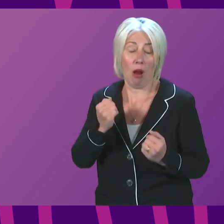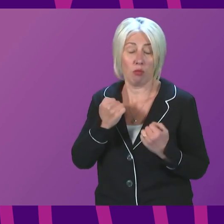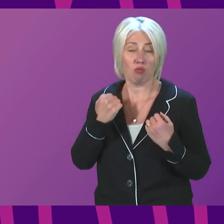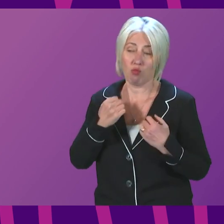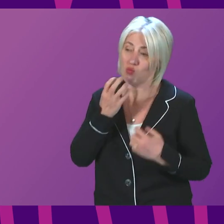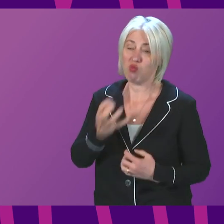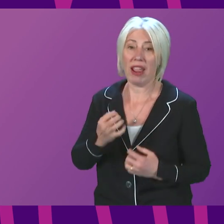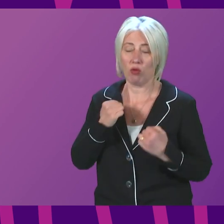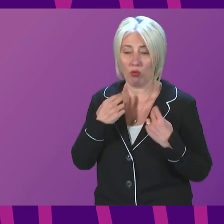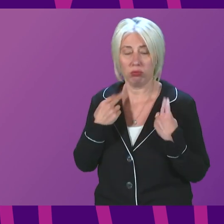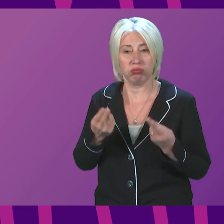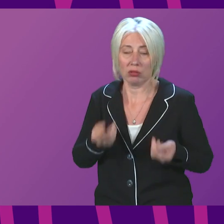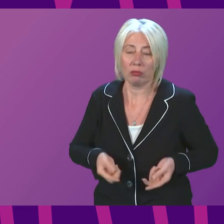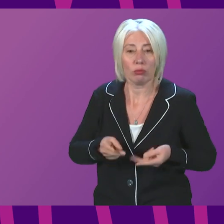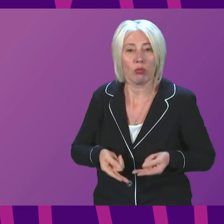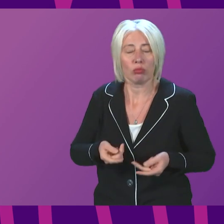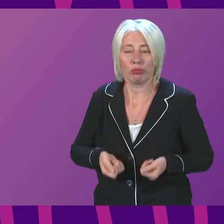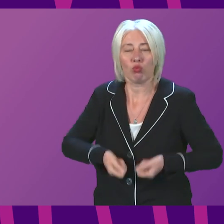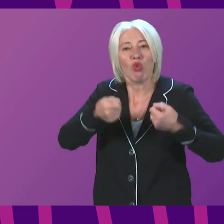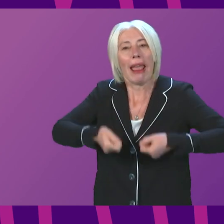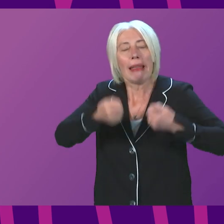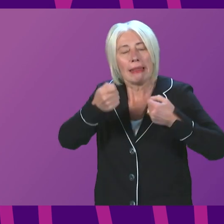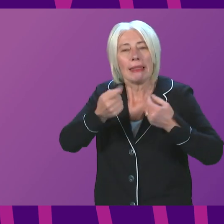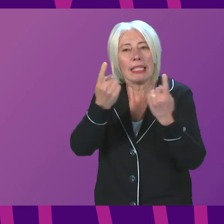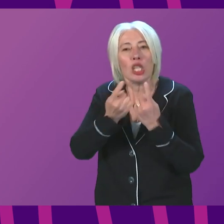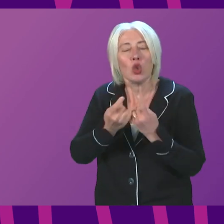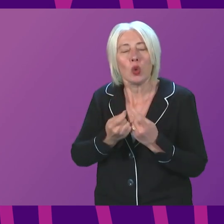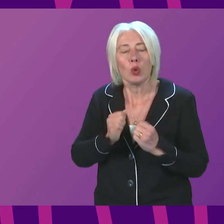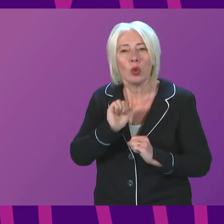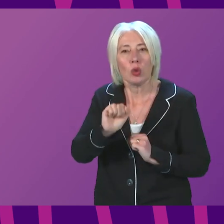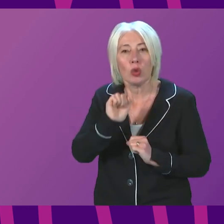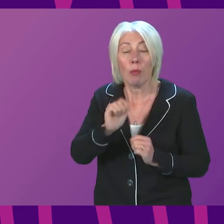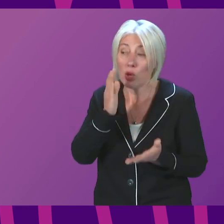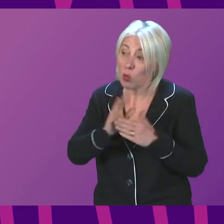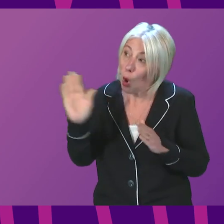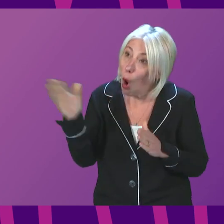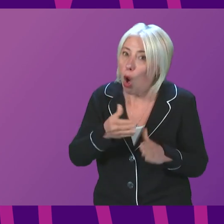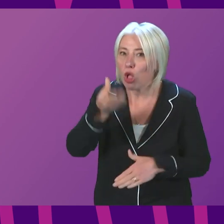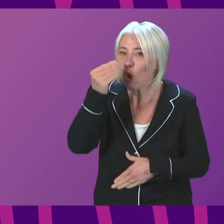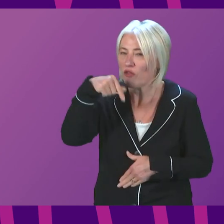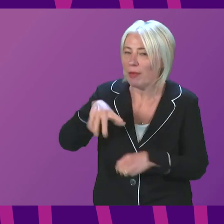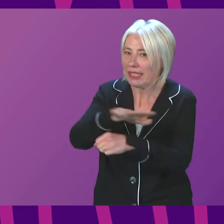I know that she wants to ensure that all parties learn from the case; that is certainly what